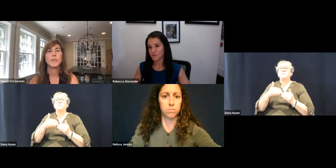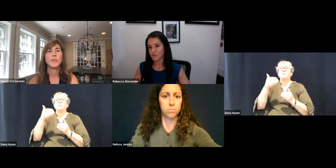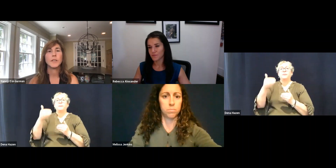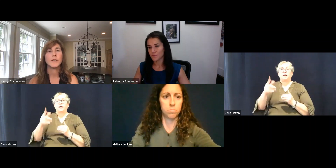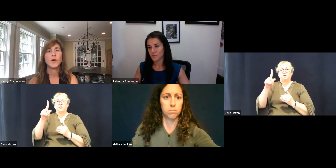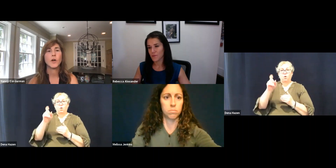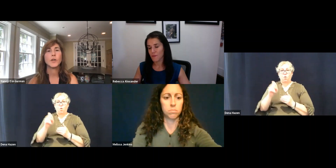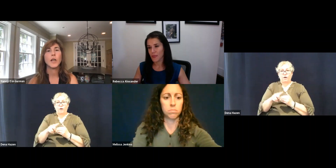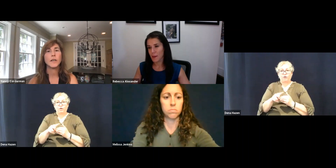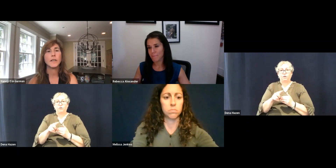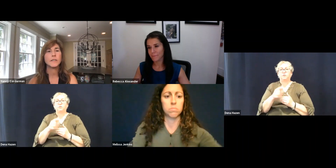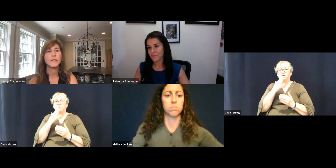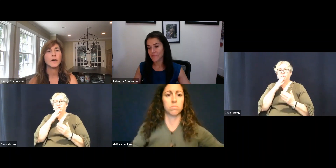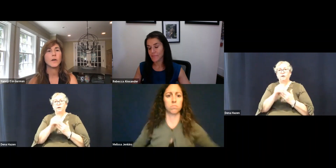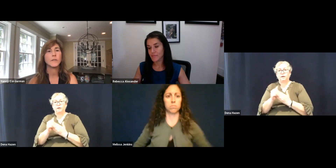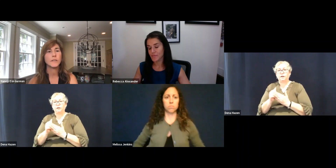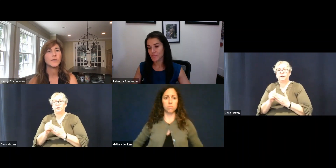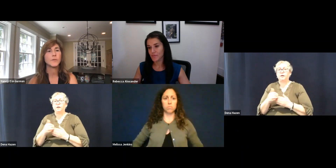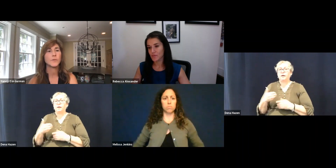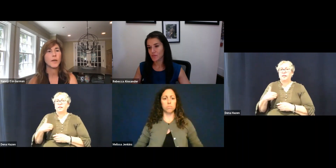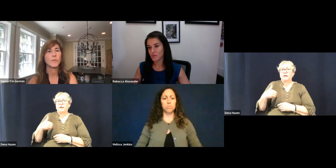which is our youngest, oh, let's just wait.